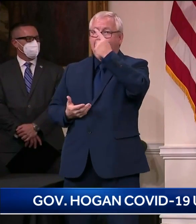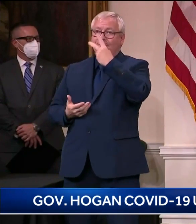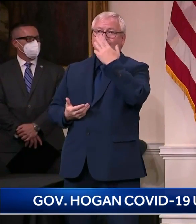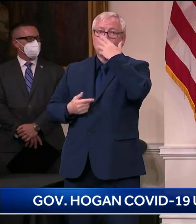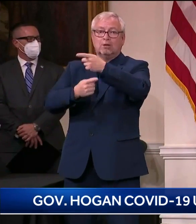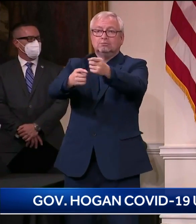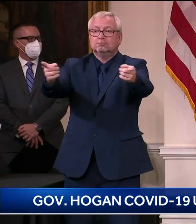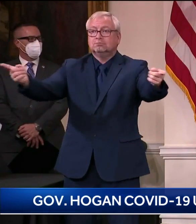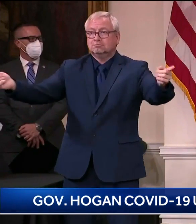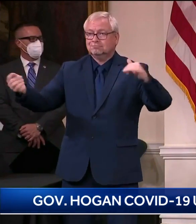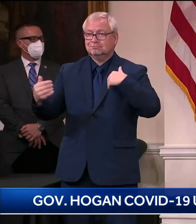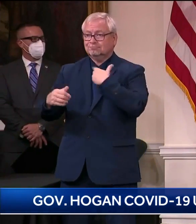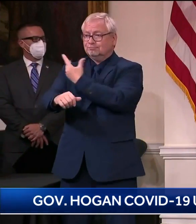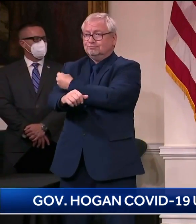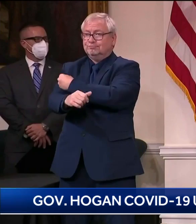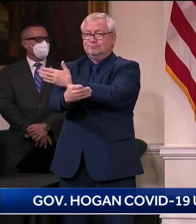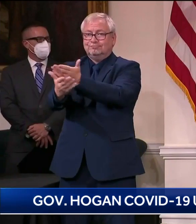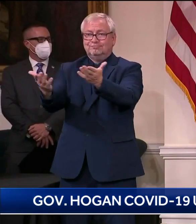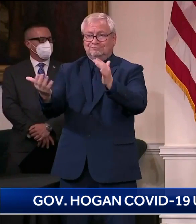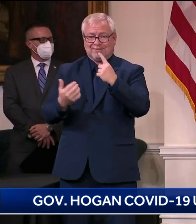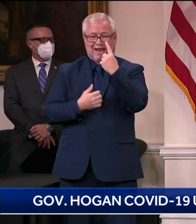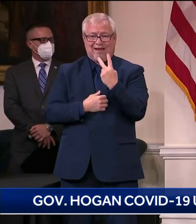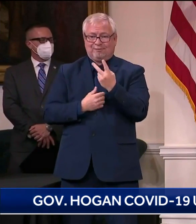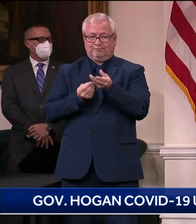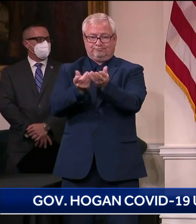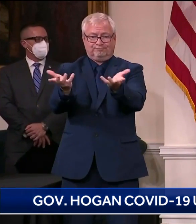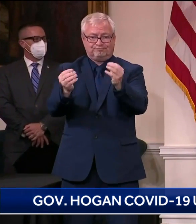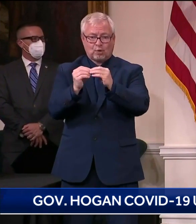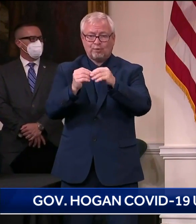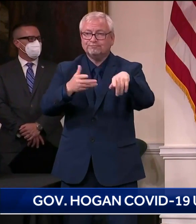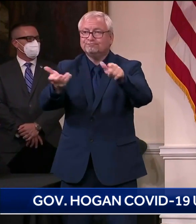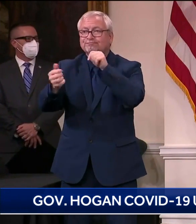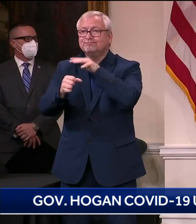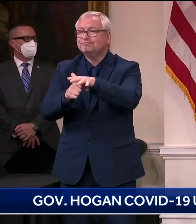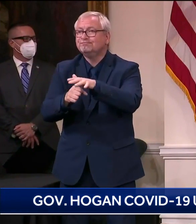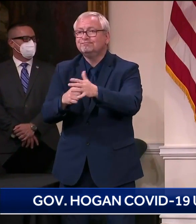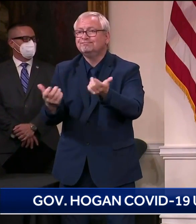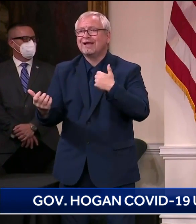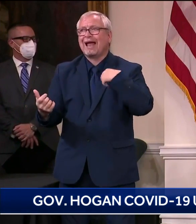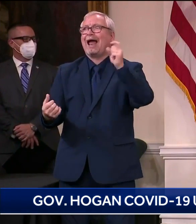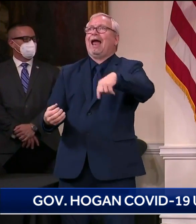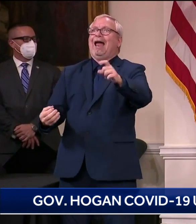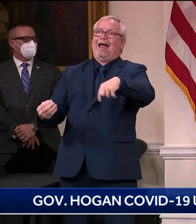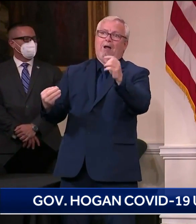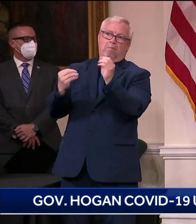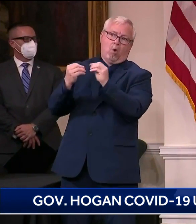IT DOESN'T EVEN -- IT COVERS HALF OF OUR FRONT LINE HEALTH CONSIDER WORKS.